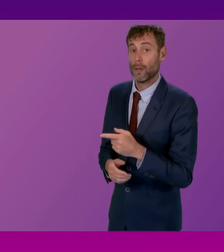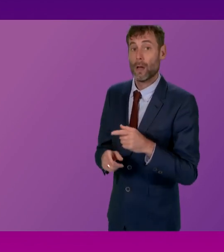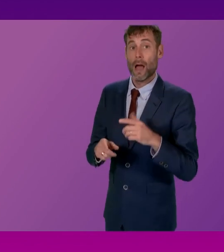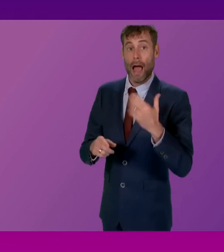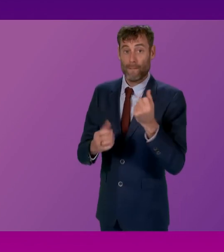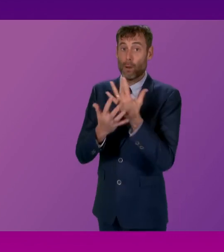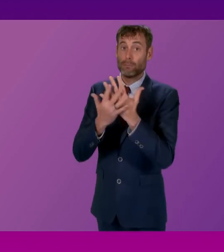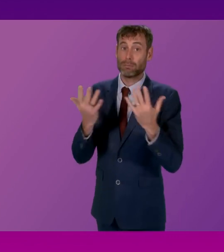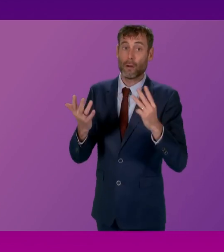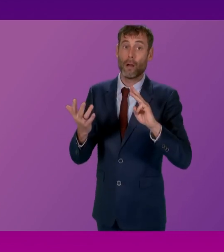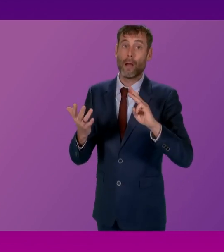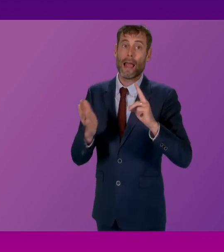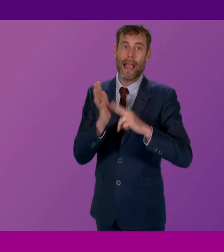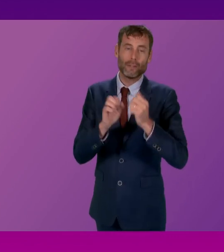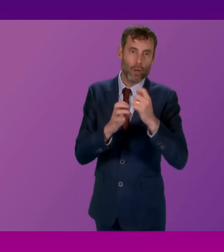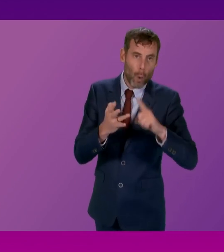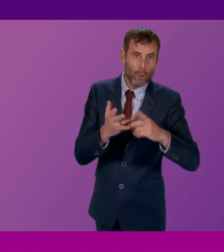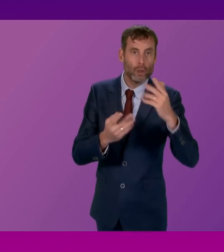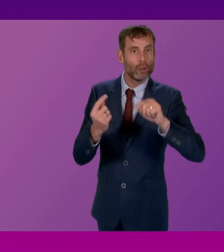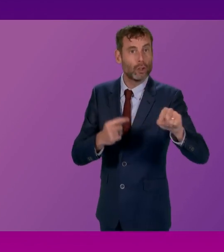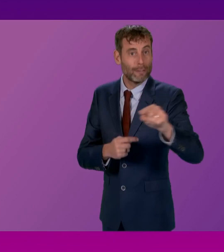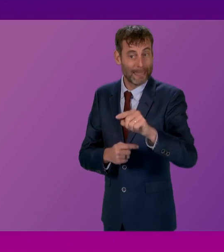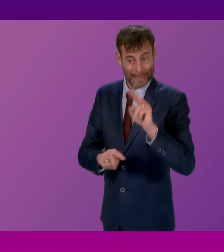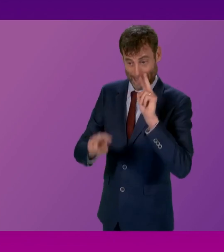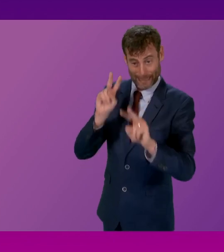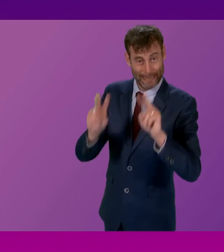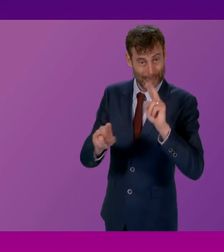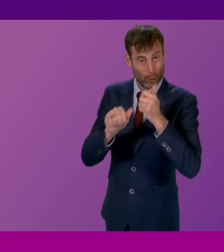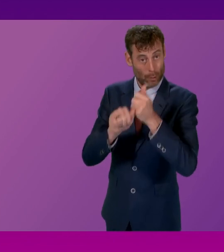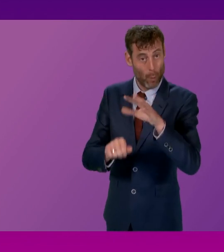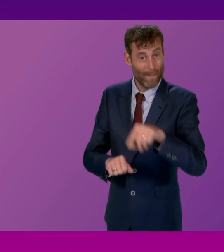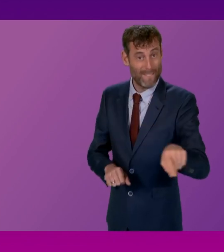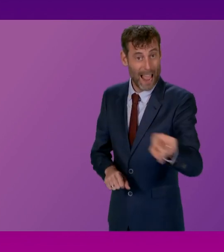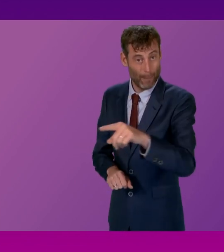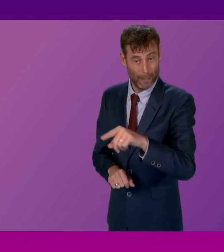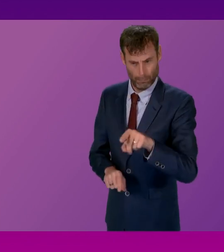as Aberlour, but from members right across the chamber, as we head into the budget process.